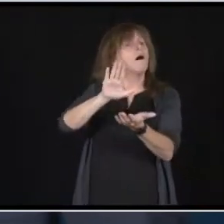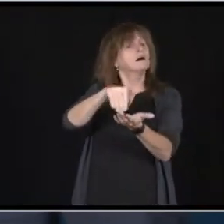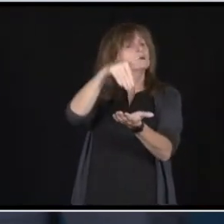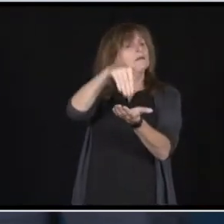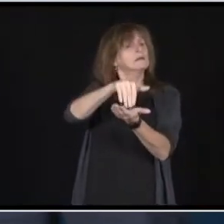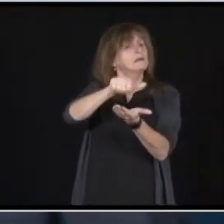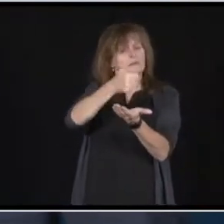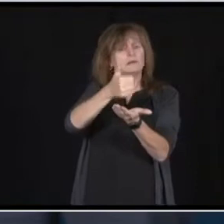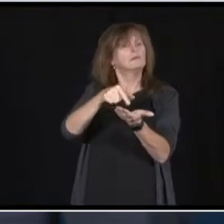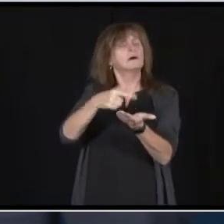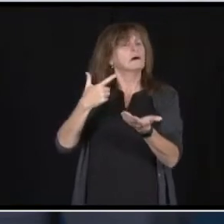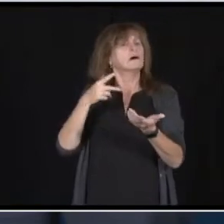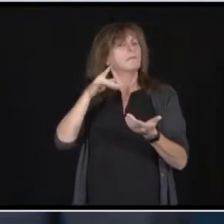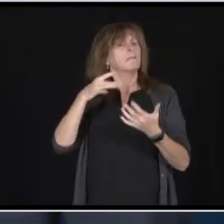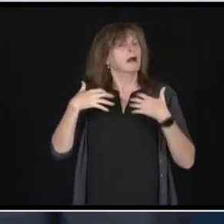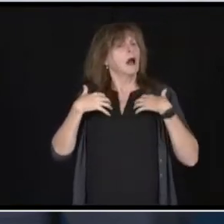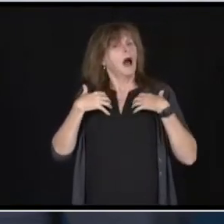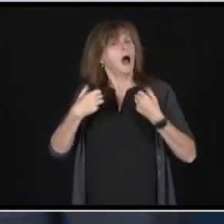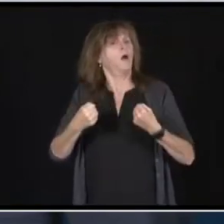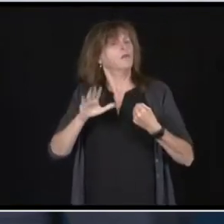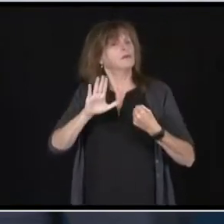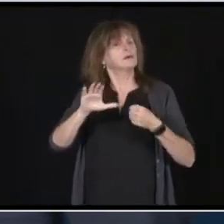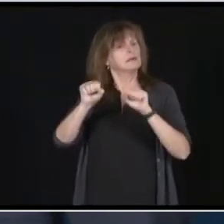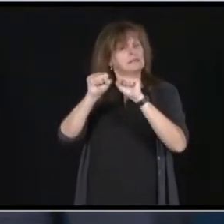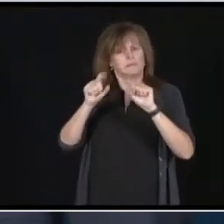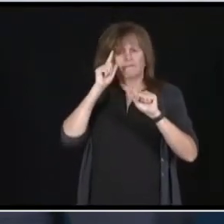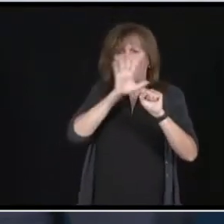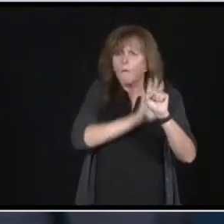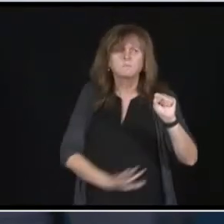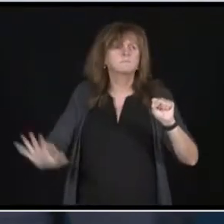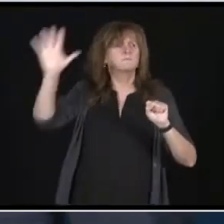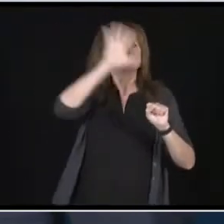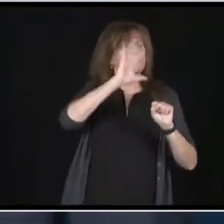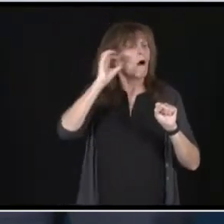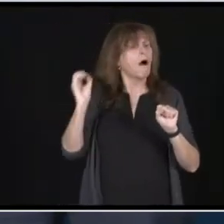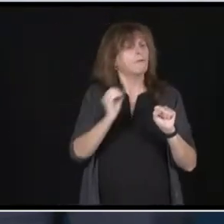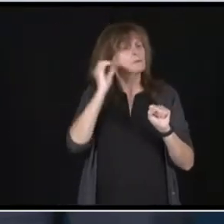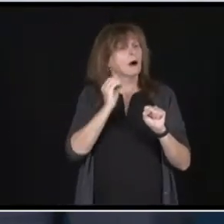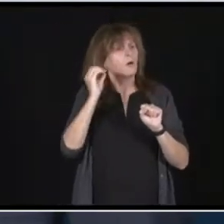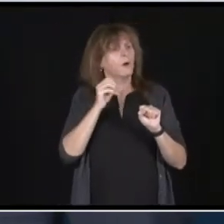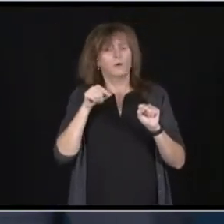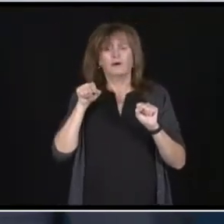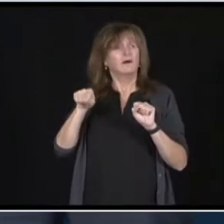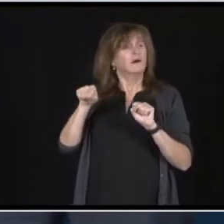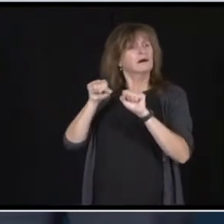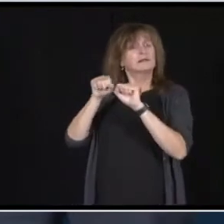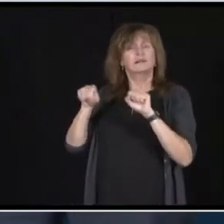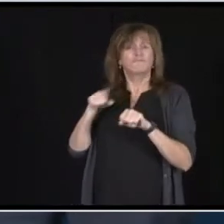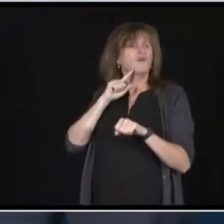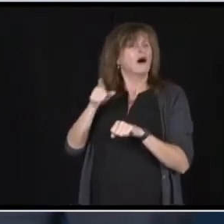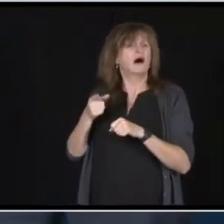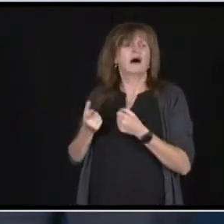in case and contact management system and public health units across the province. This user-friendly system significant he reduces duplication, streamlines